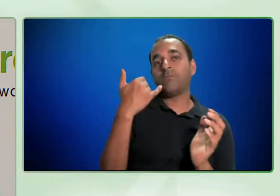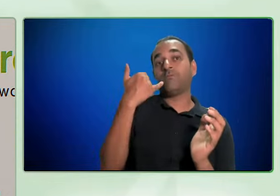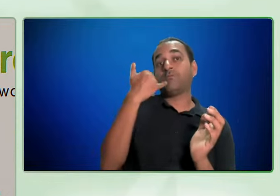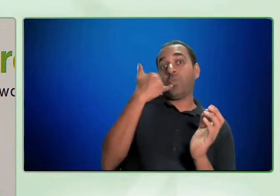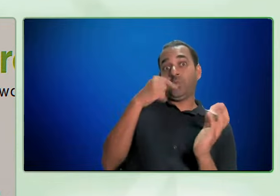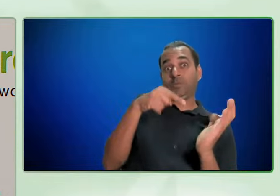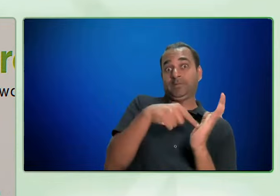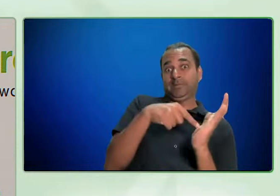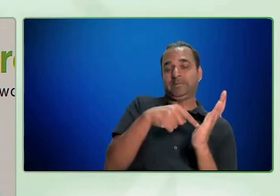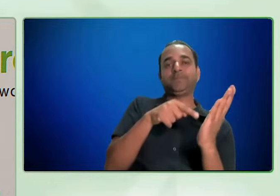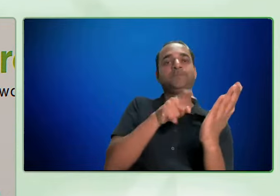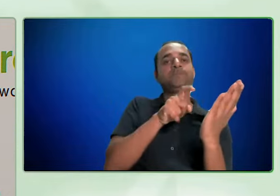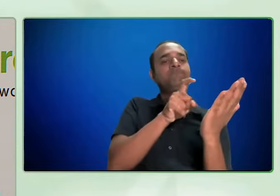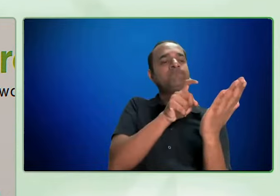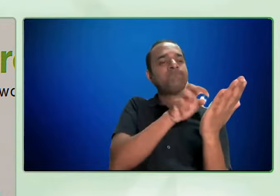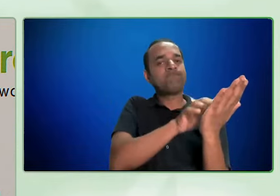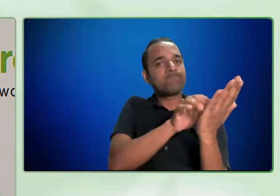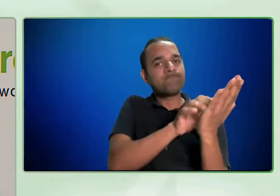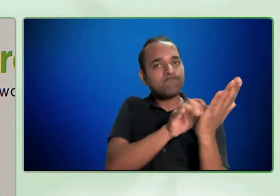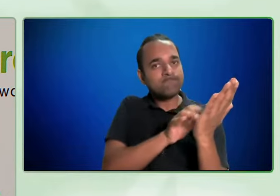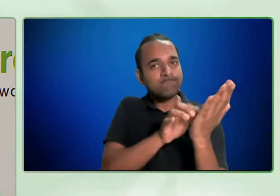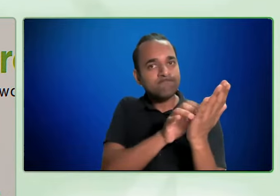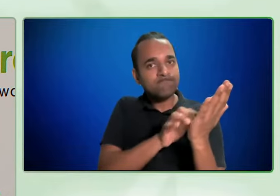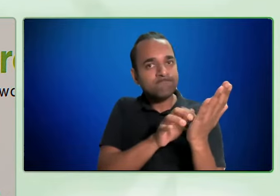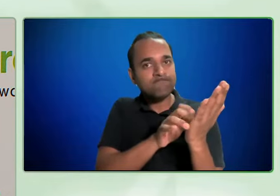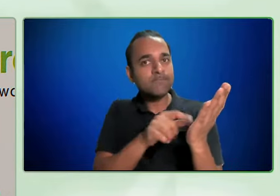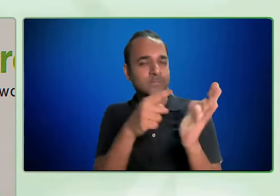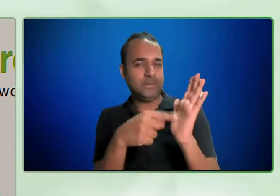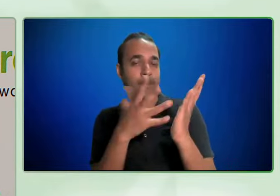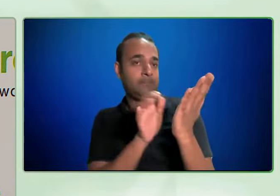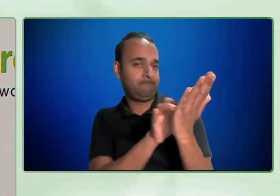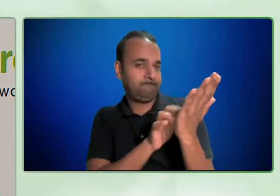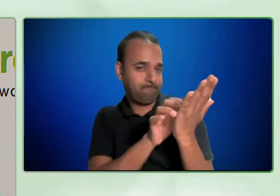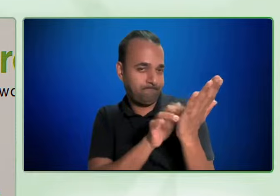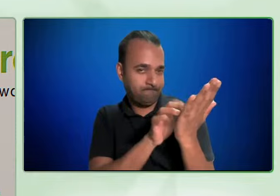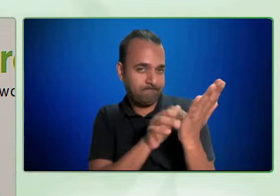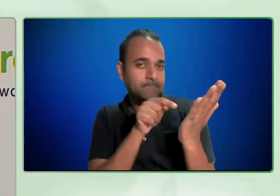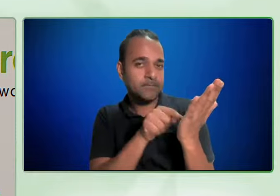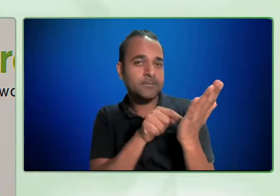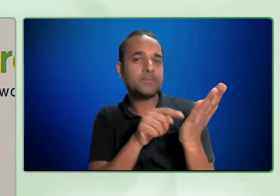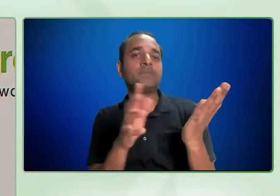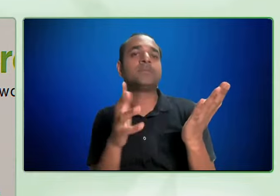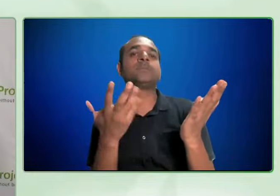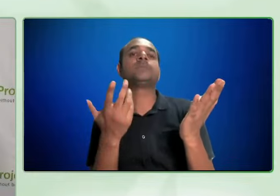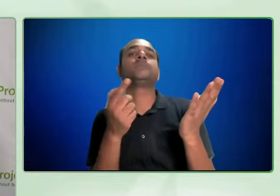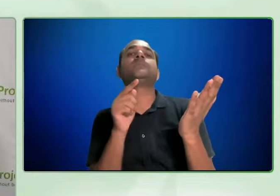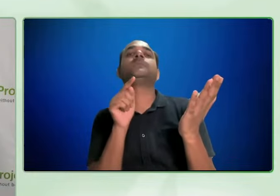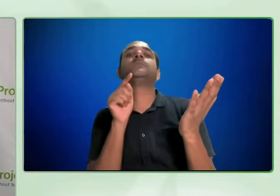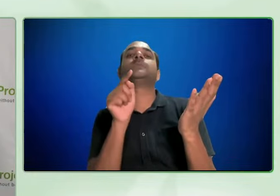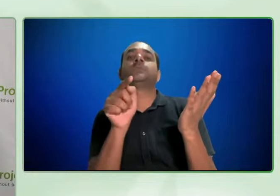in extreme situations it is usable, accessible and beneficial for everybody. Exactly.